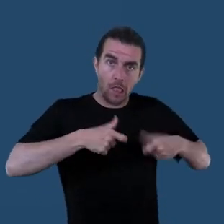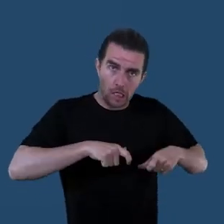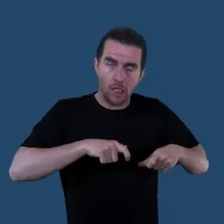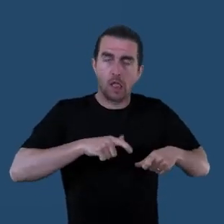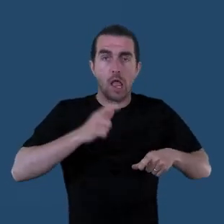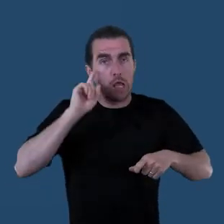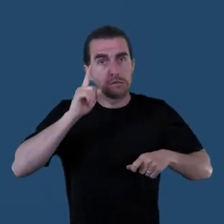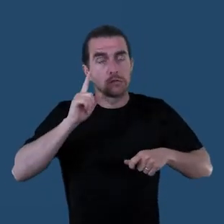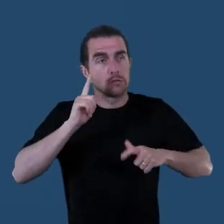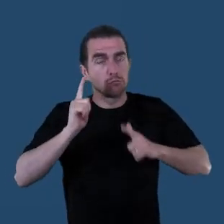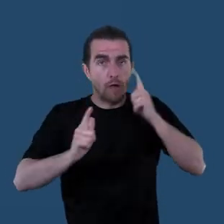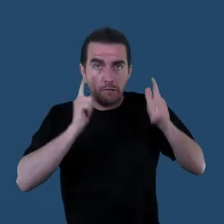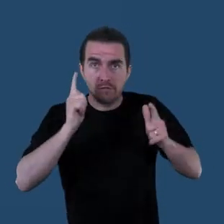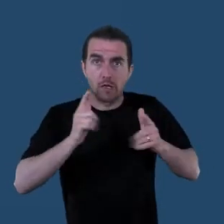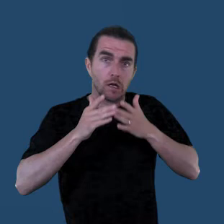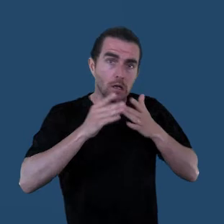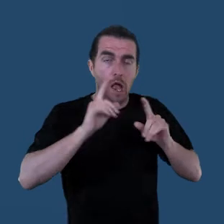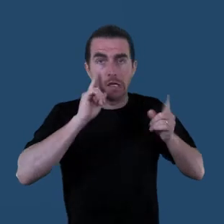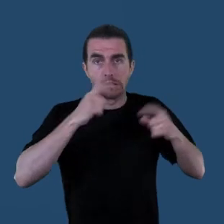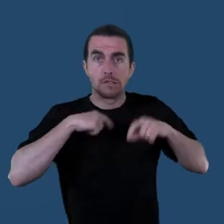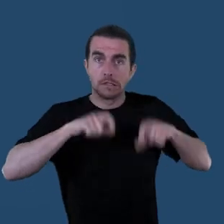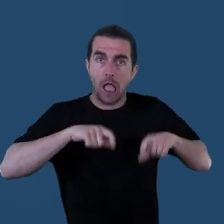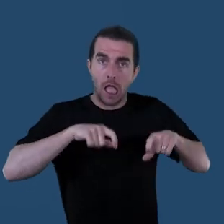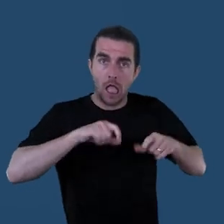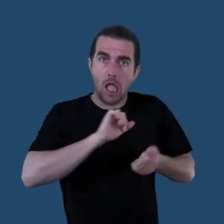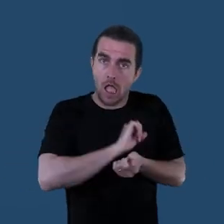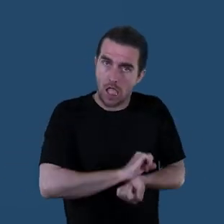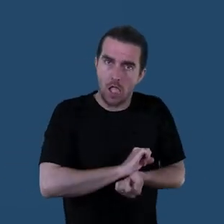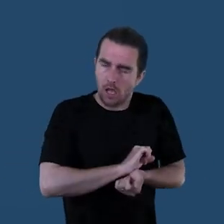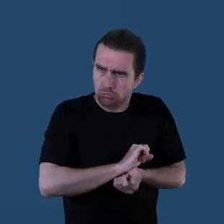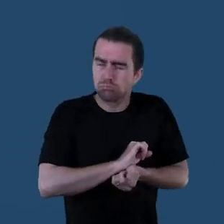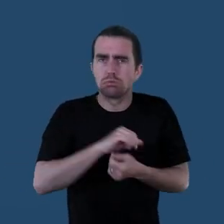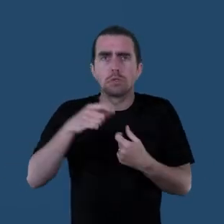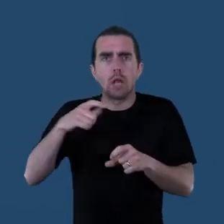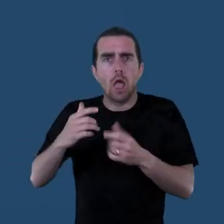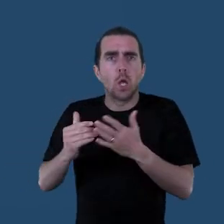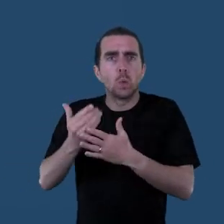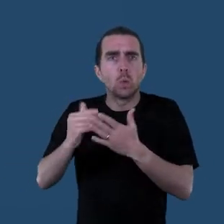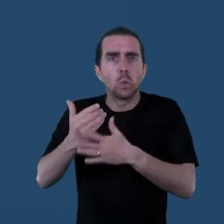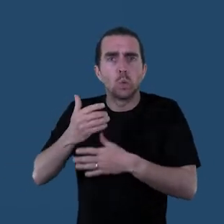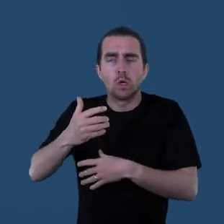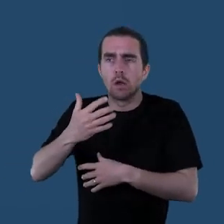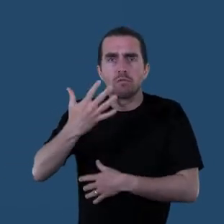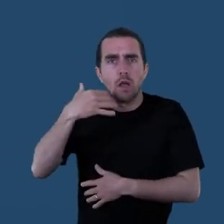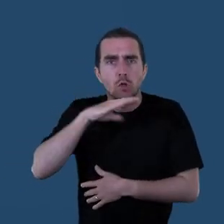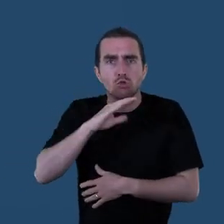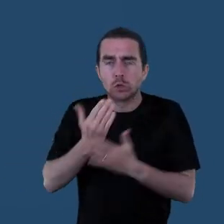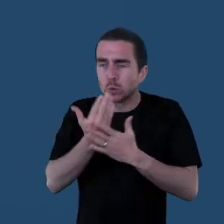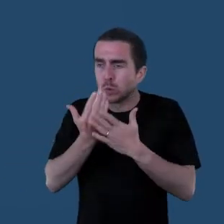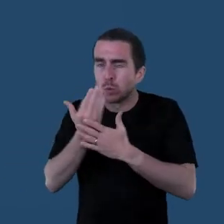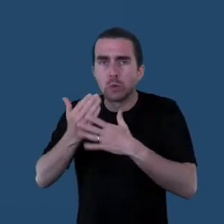we can't travel the way we used to. We're all kind of restricted at home in many ways. And to still have discovered 500 new things to sciences